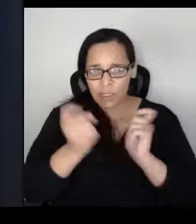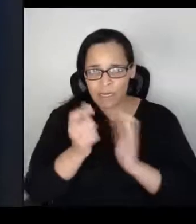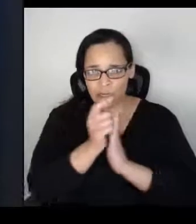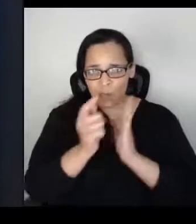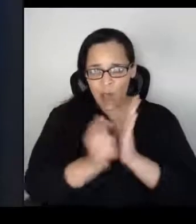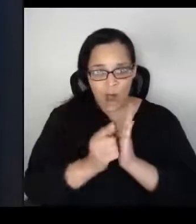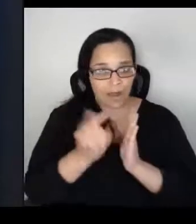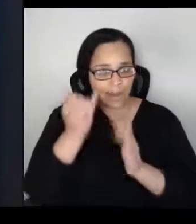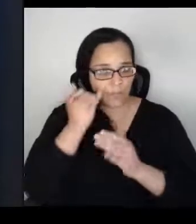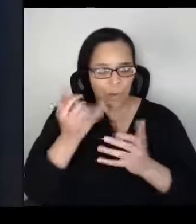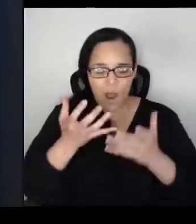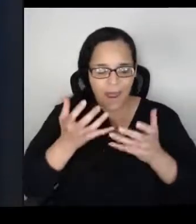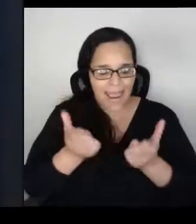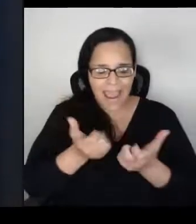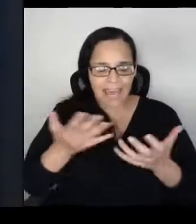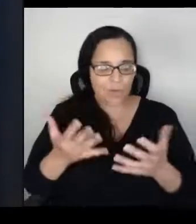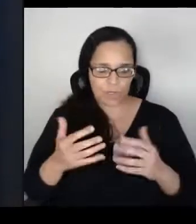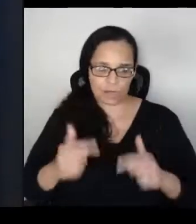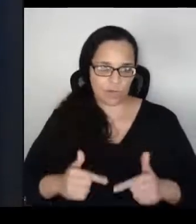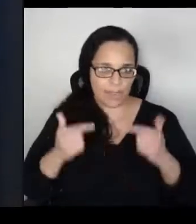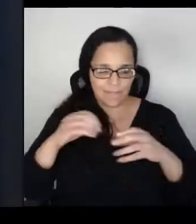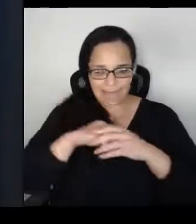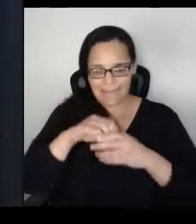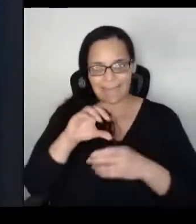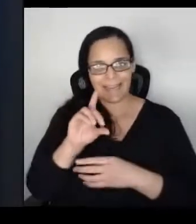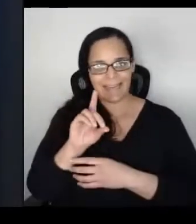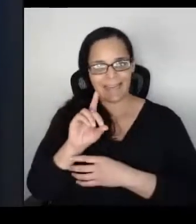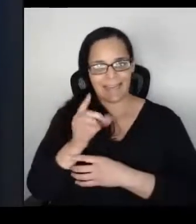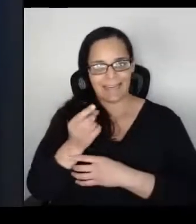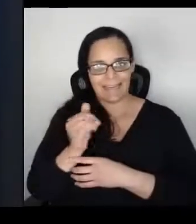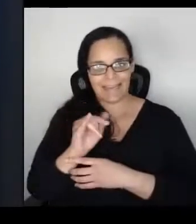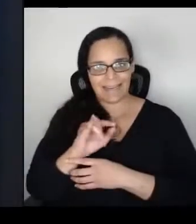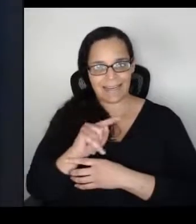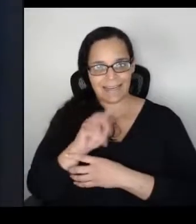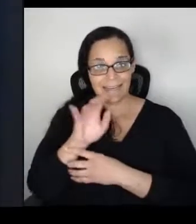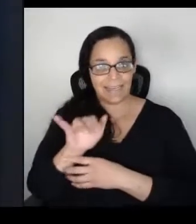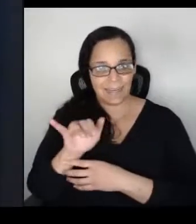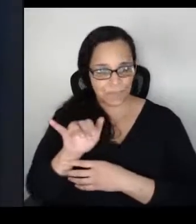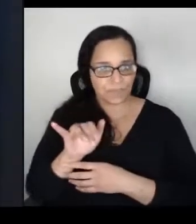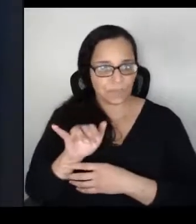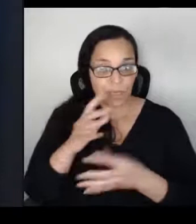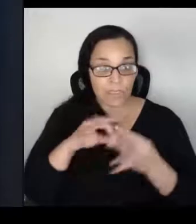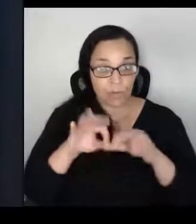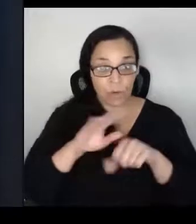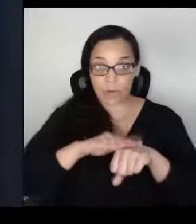What I will say is we have to be careful of though that we shouldn't only think